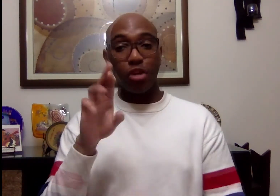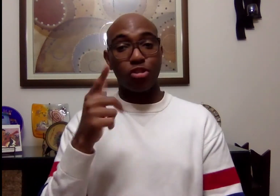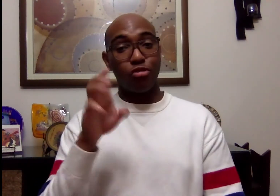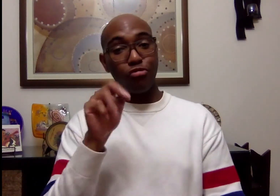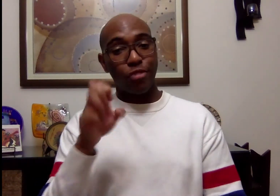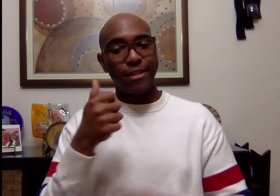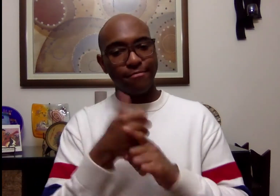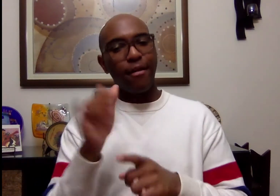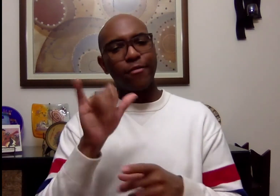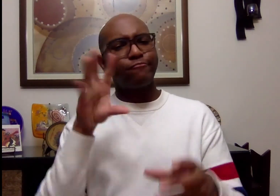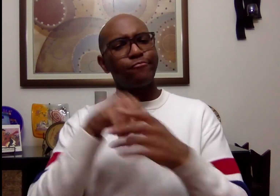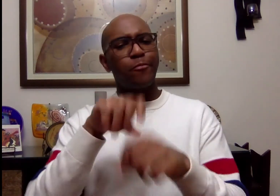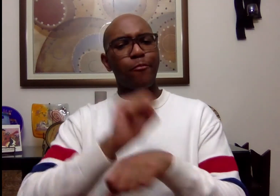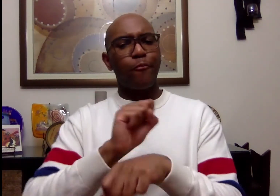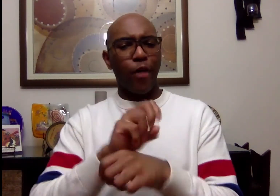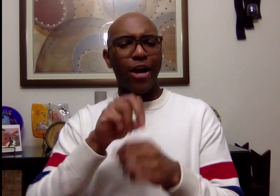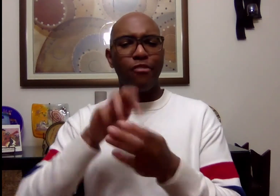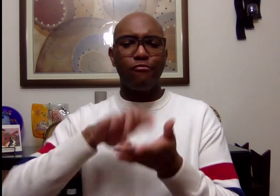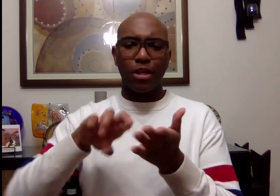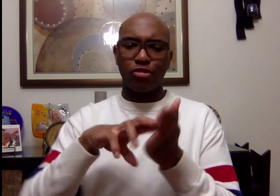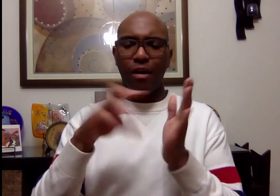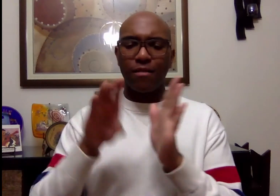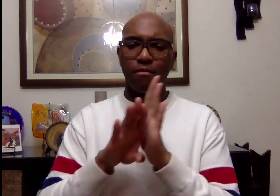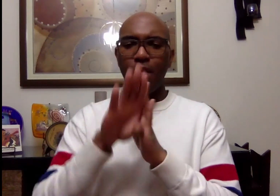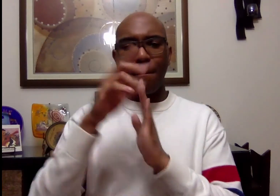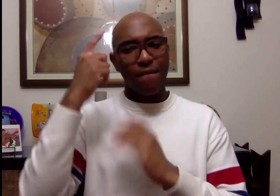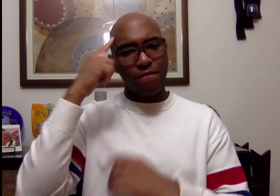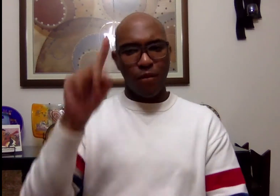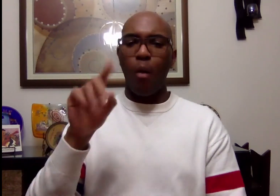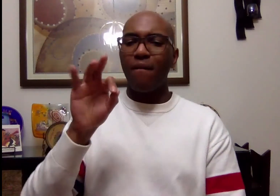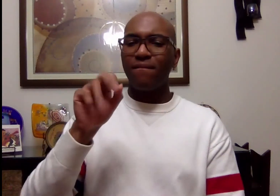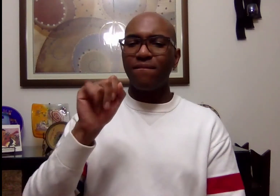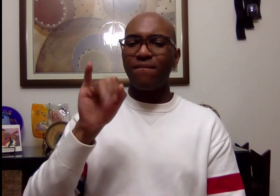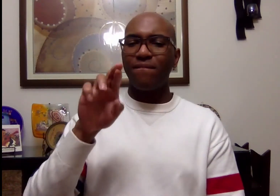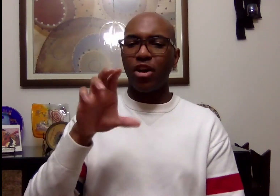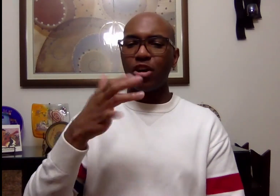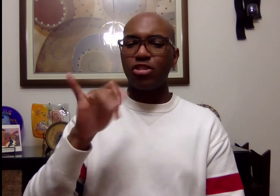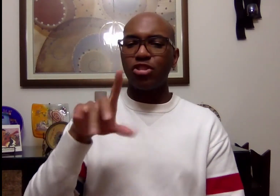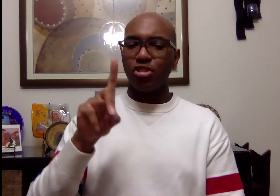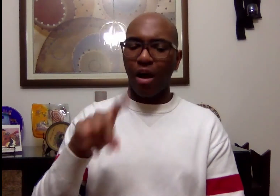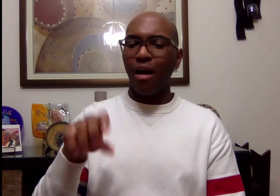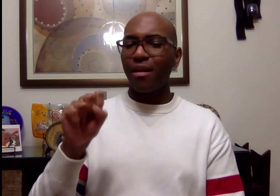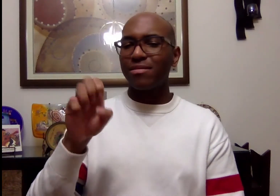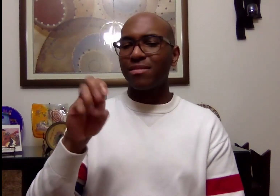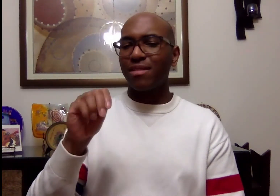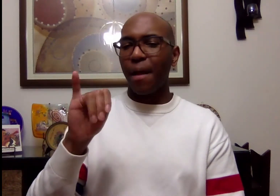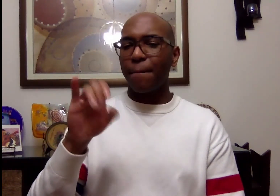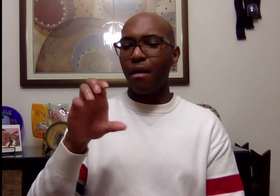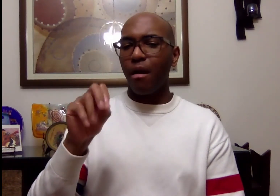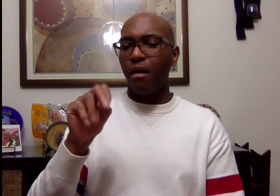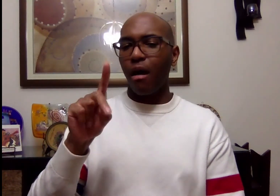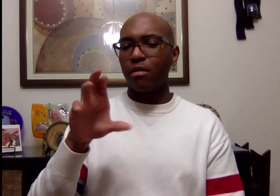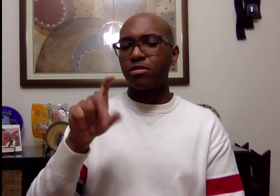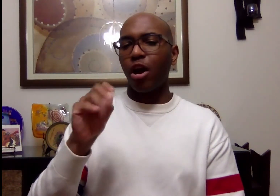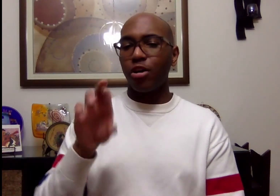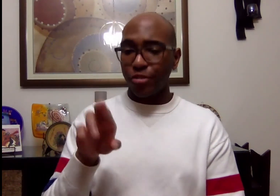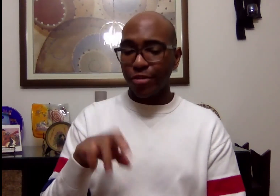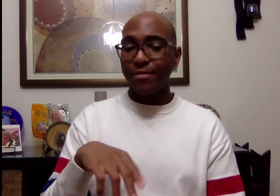He even worked in research and development for Fairchild Semiconductor,